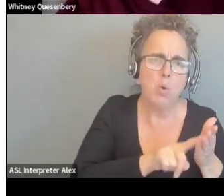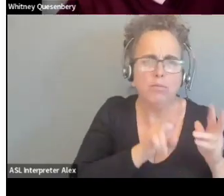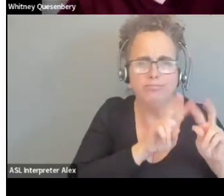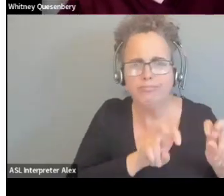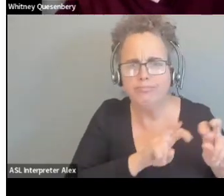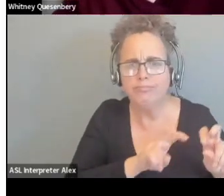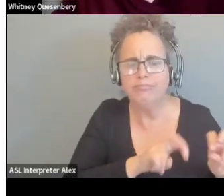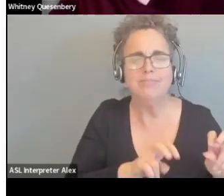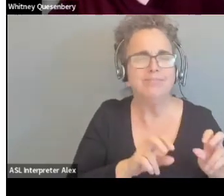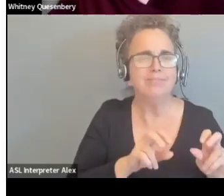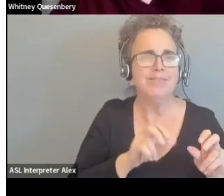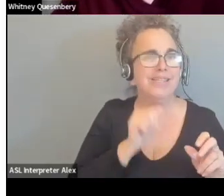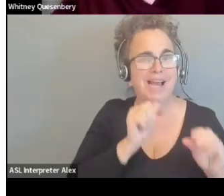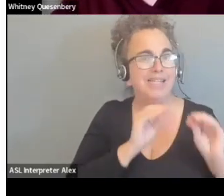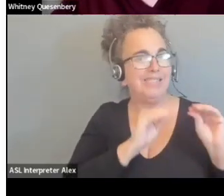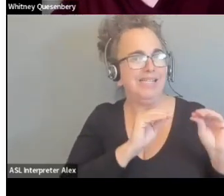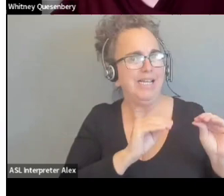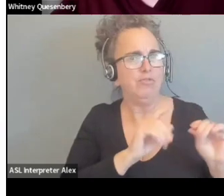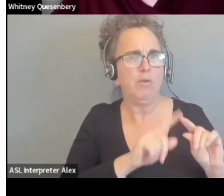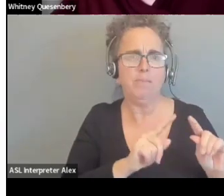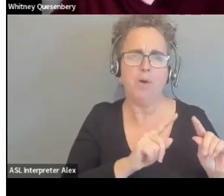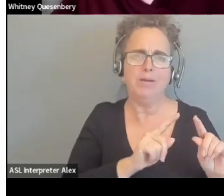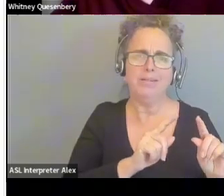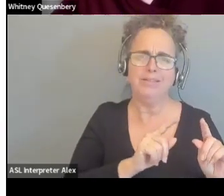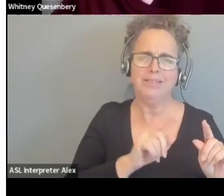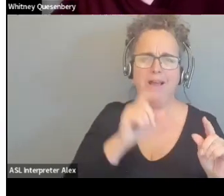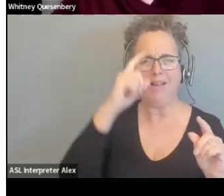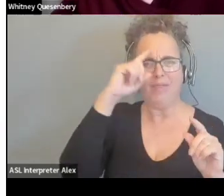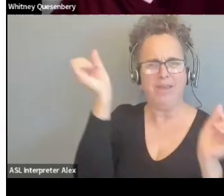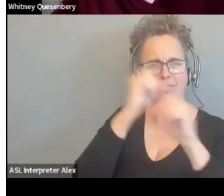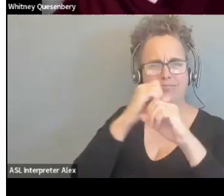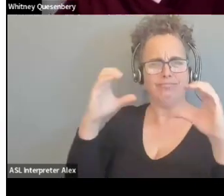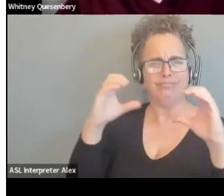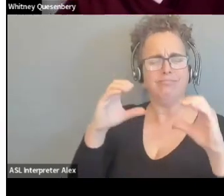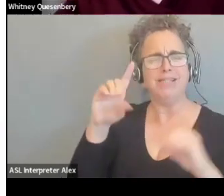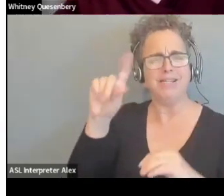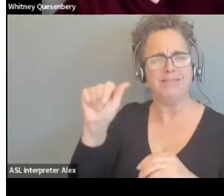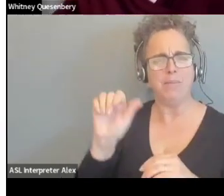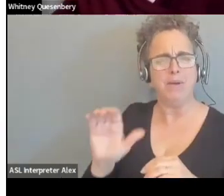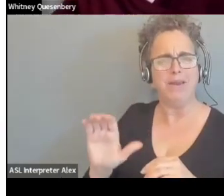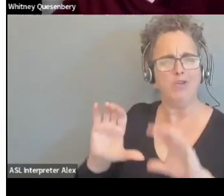to connect your disability needs into that broader audience you're working for and to connect project features